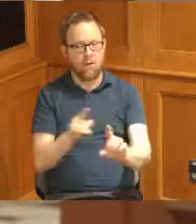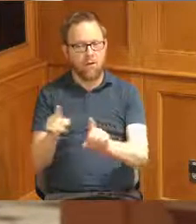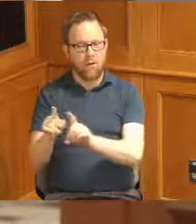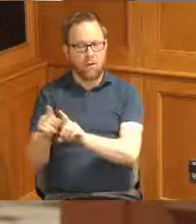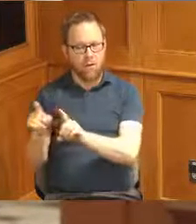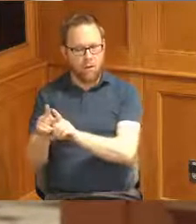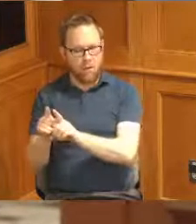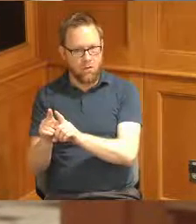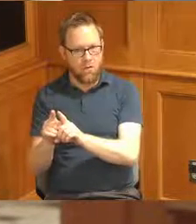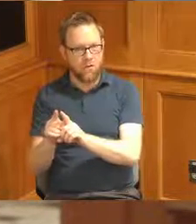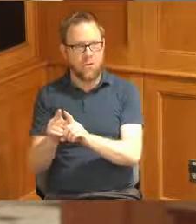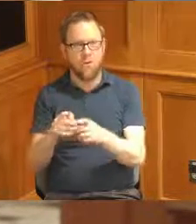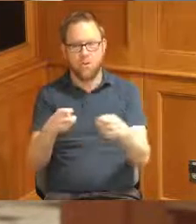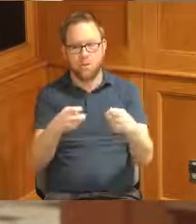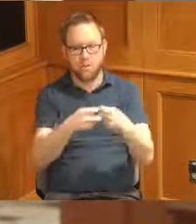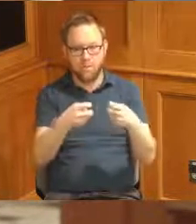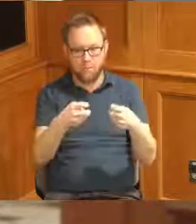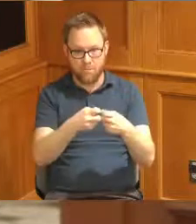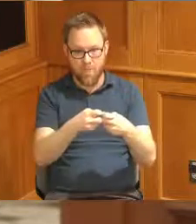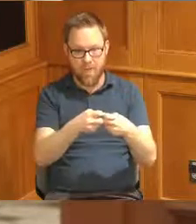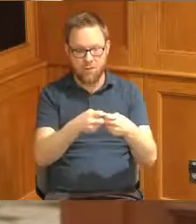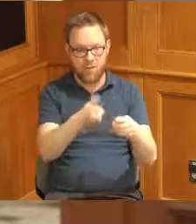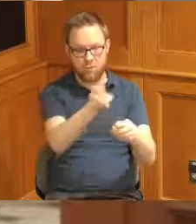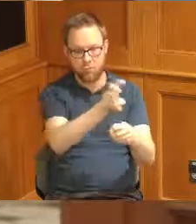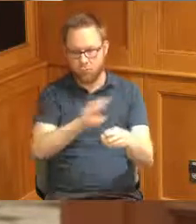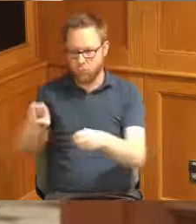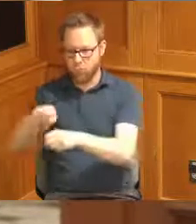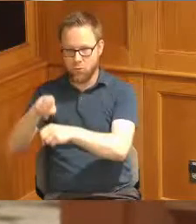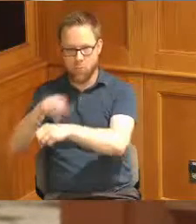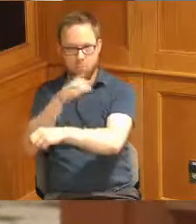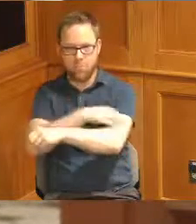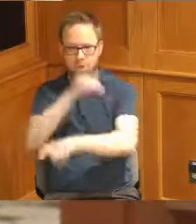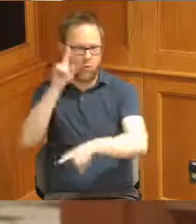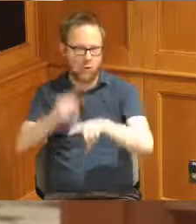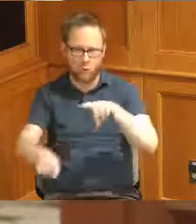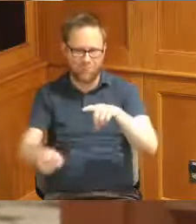allow the batteries to go back to normal Power again we were under power at the Communication